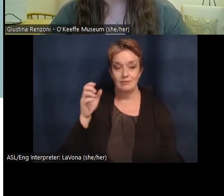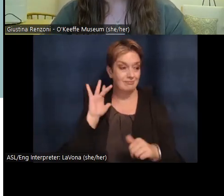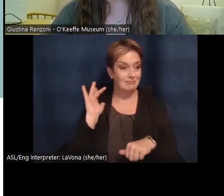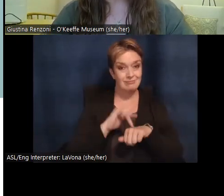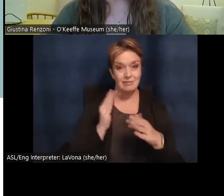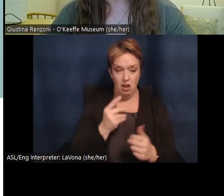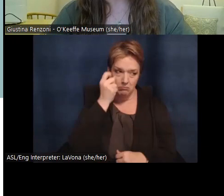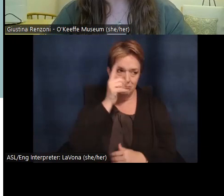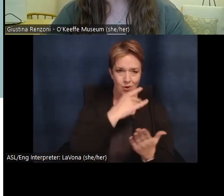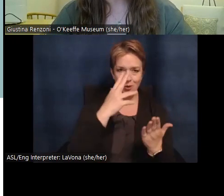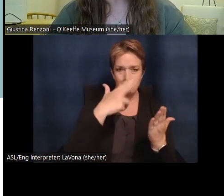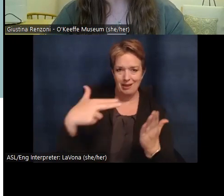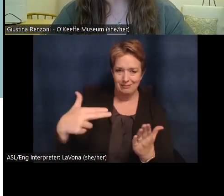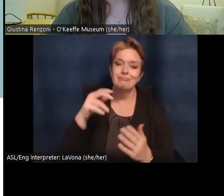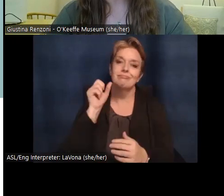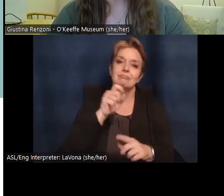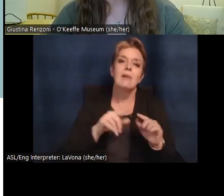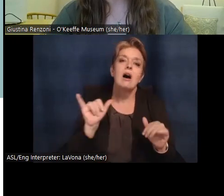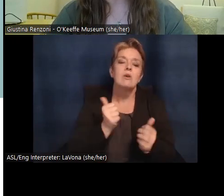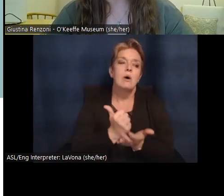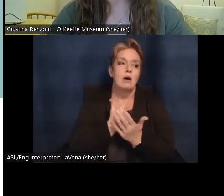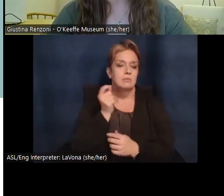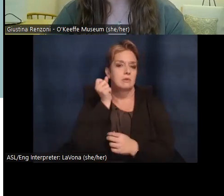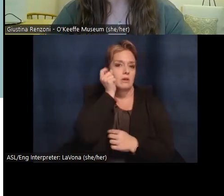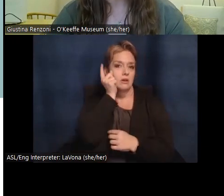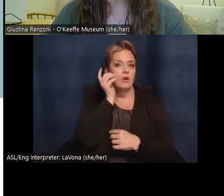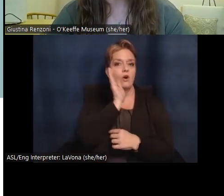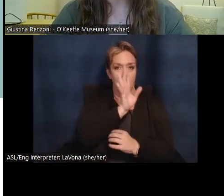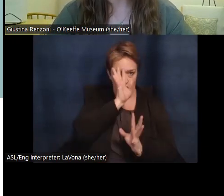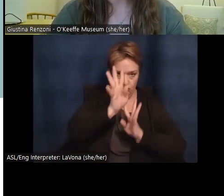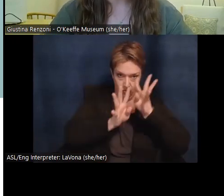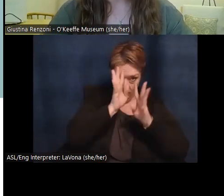but also her creative process and the light and landscape that inspired her.